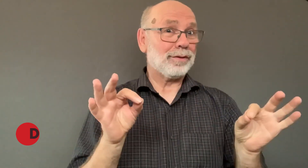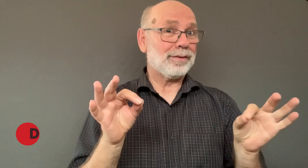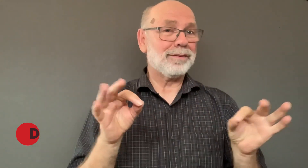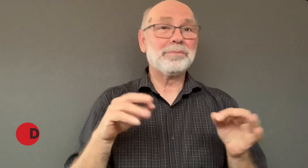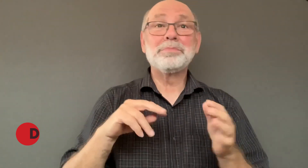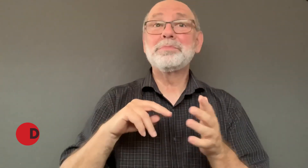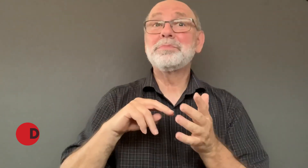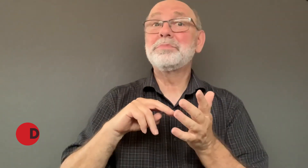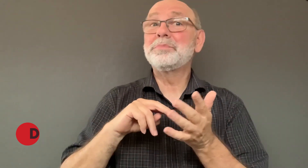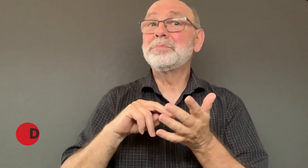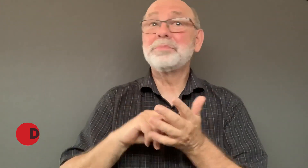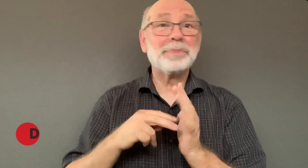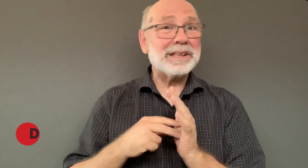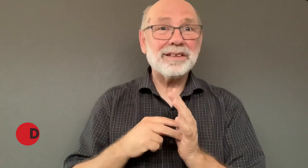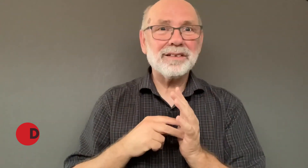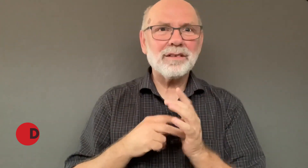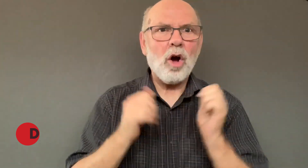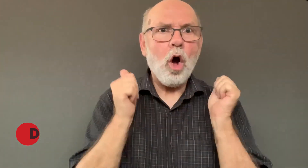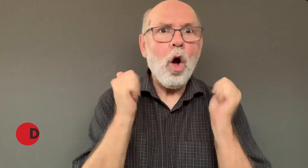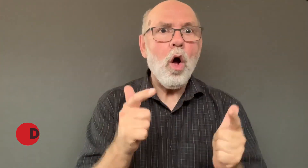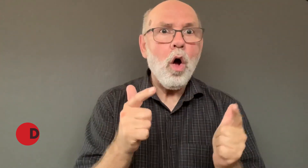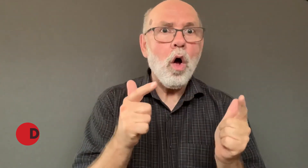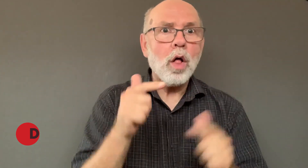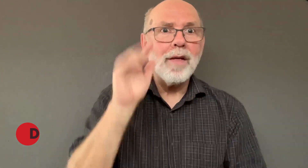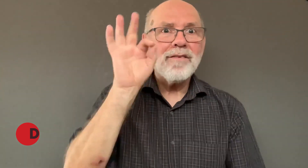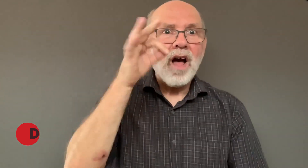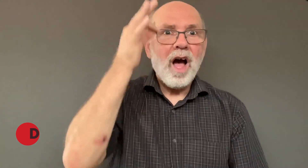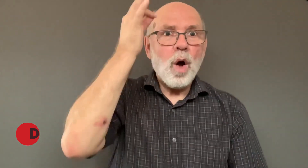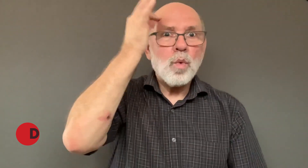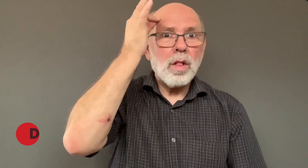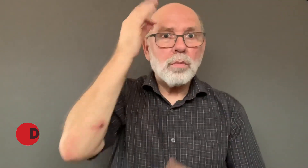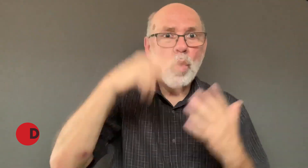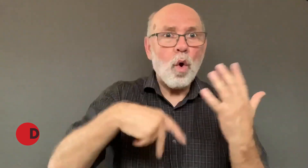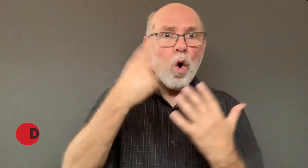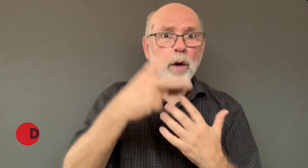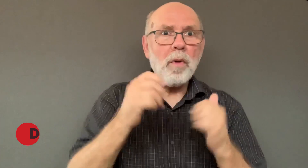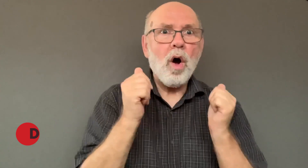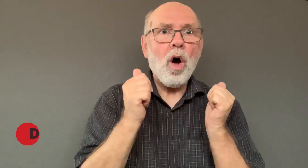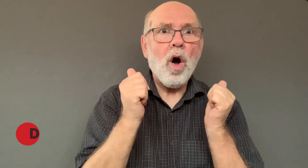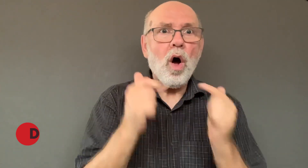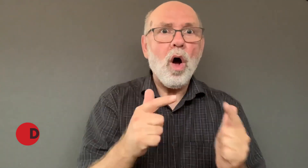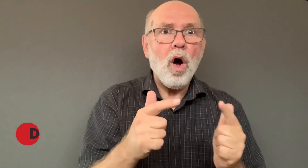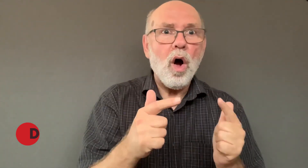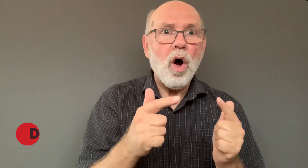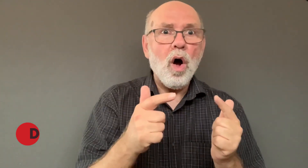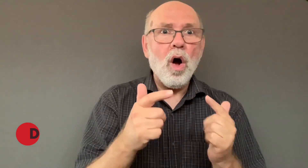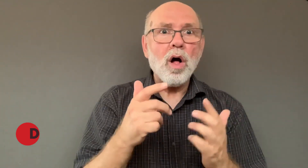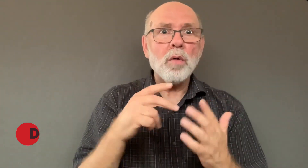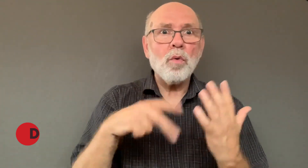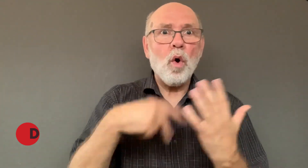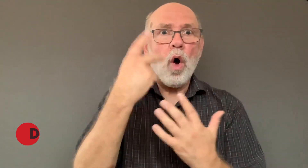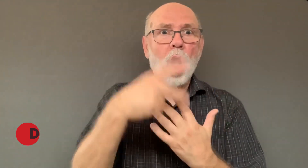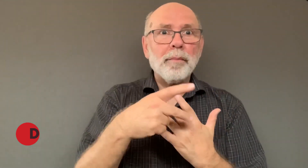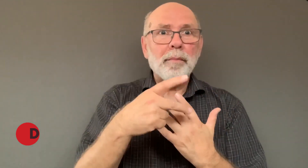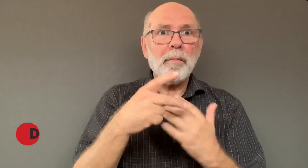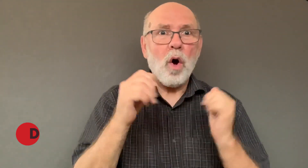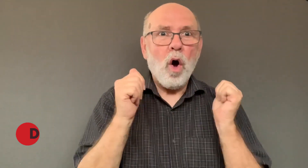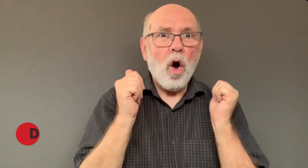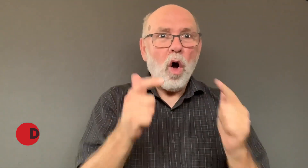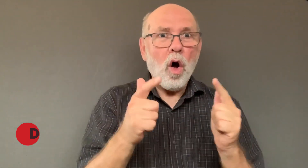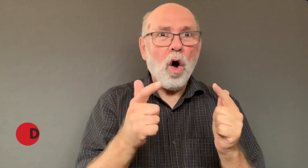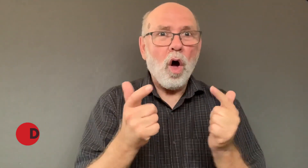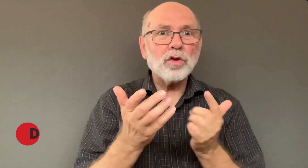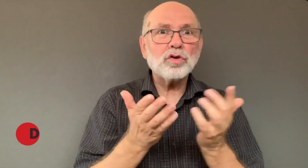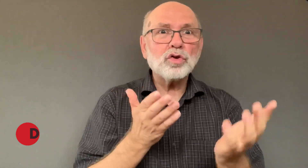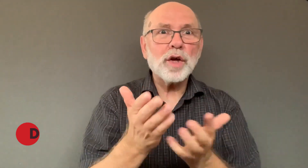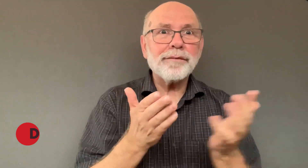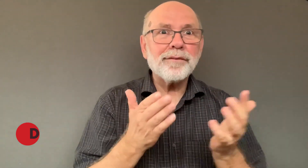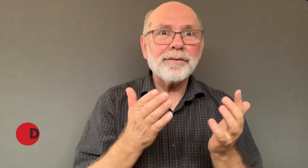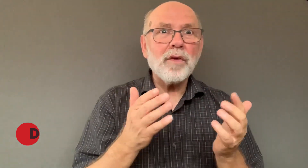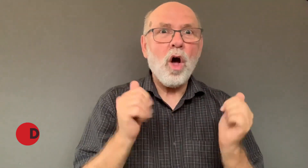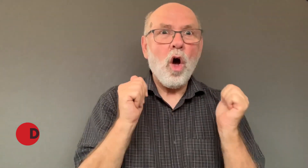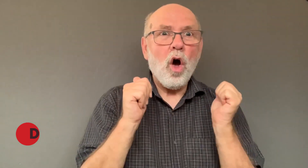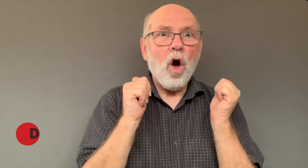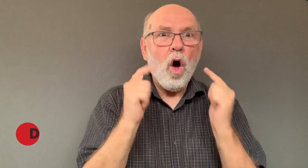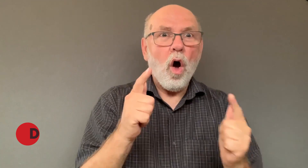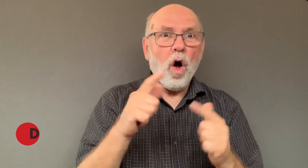it means that all federal programs, programs,vand services that are